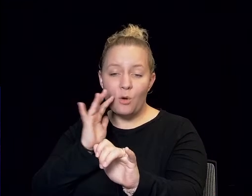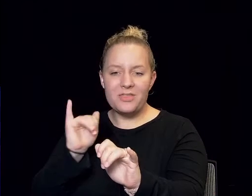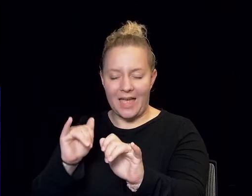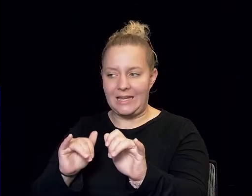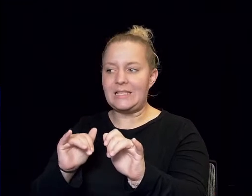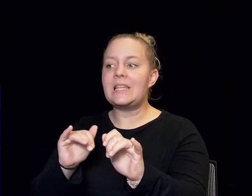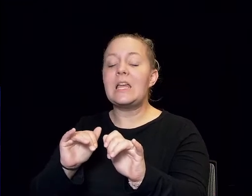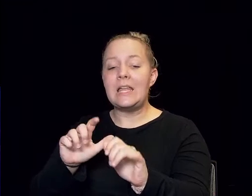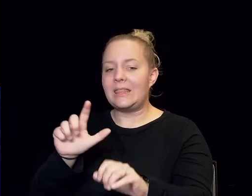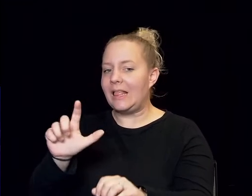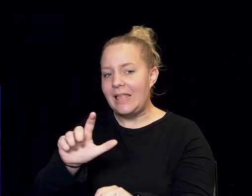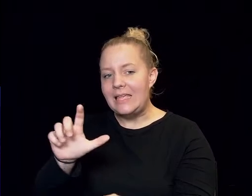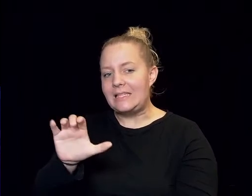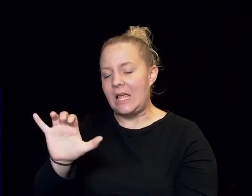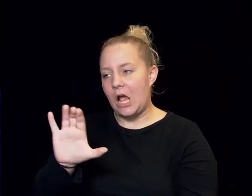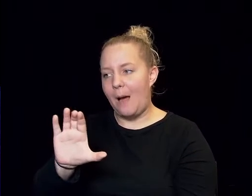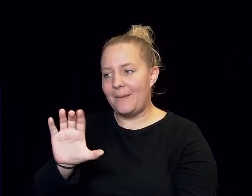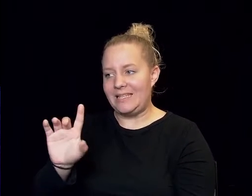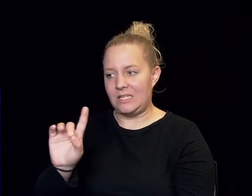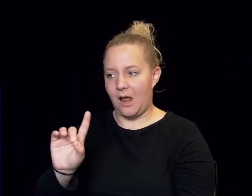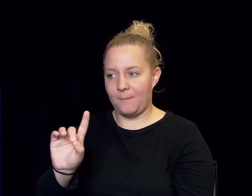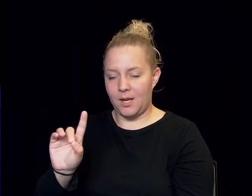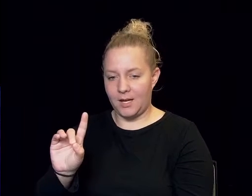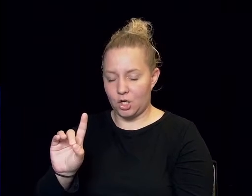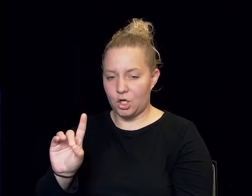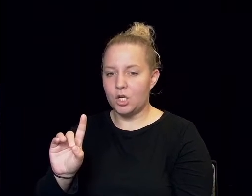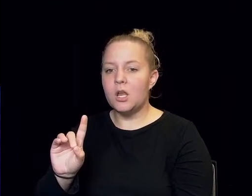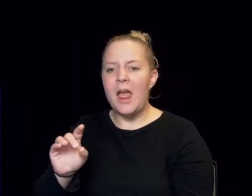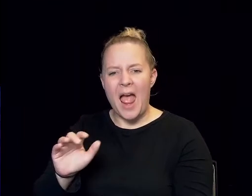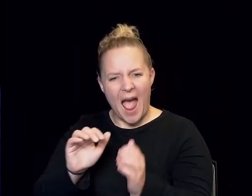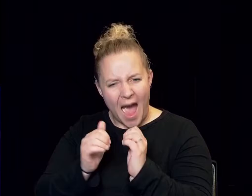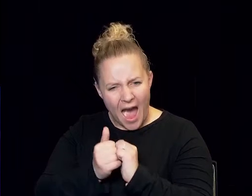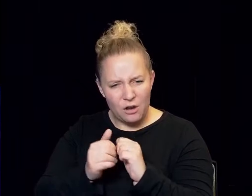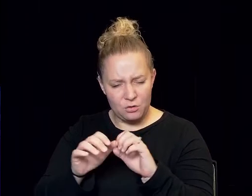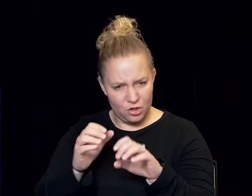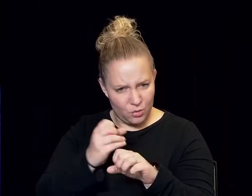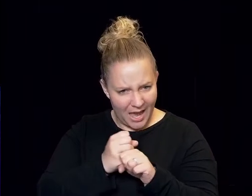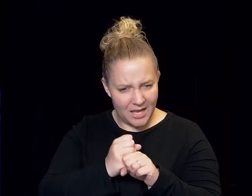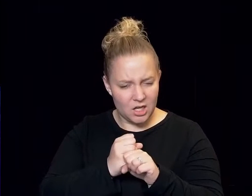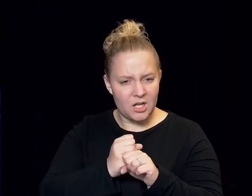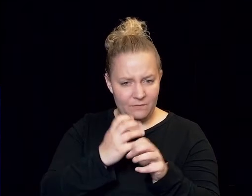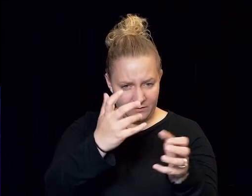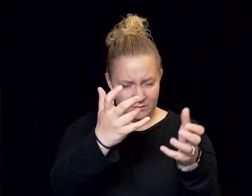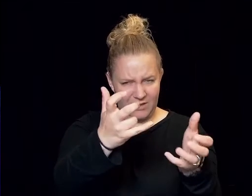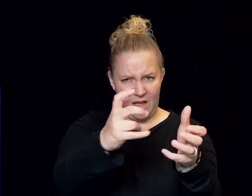So then, what we want to ask ourselves is "how do I get from our current denominator so that I now